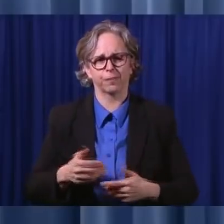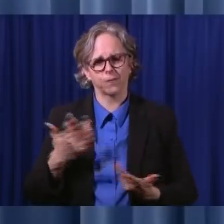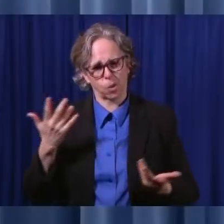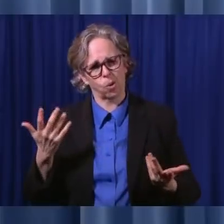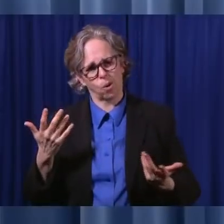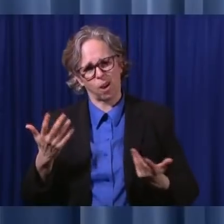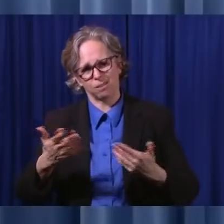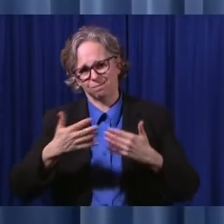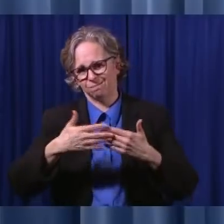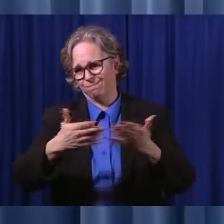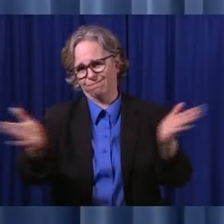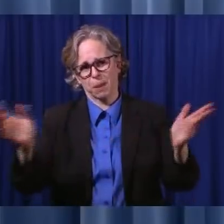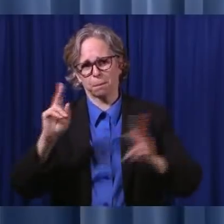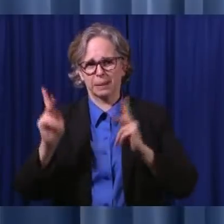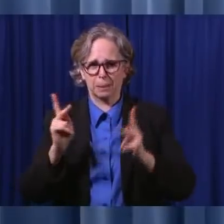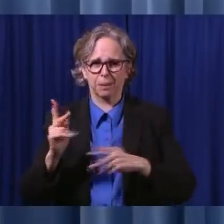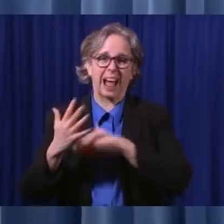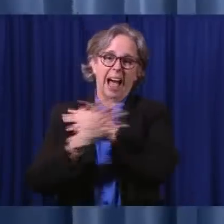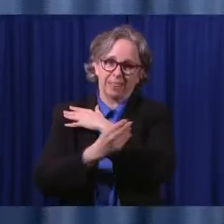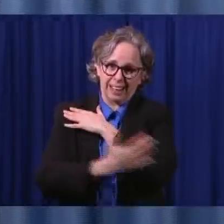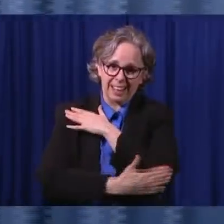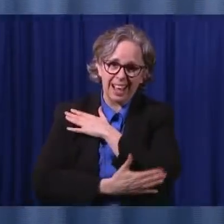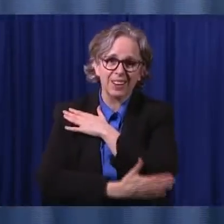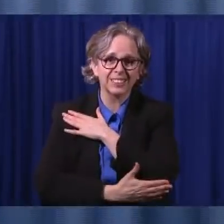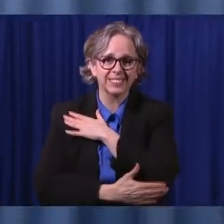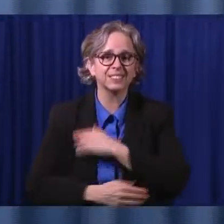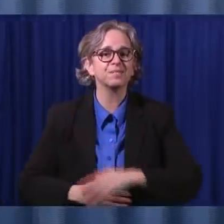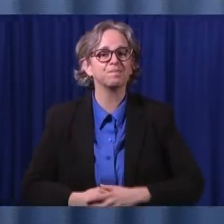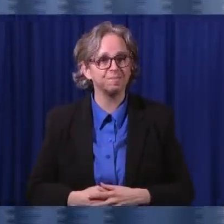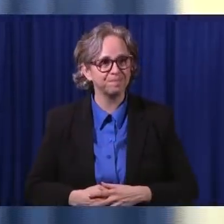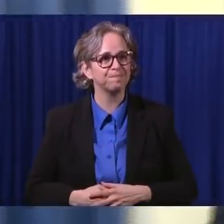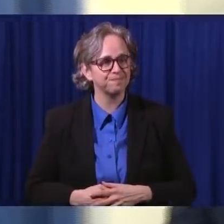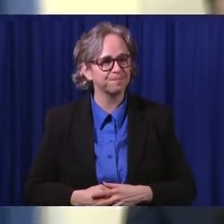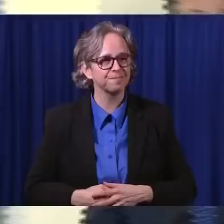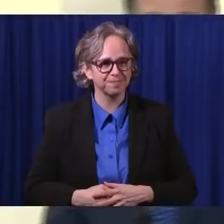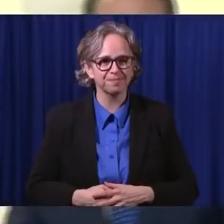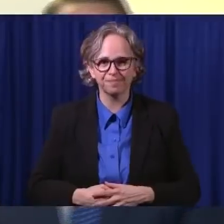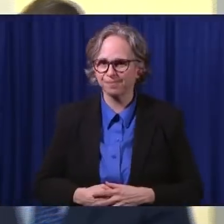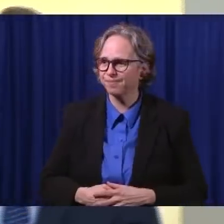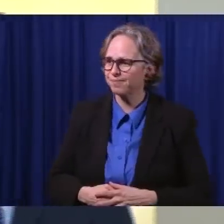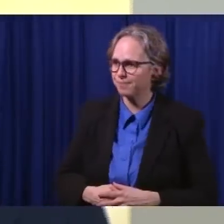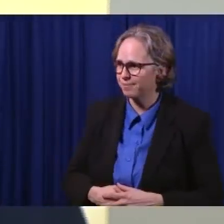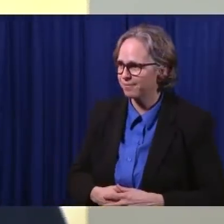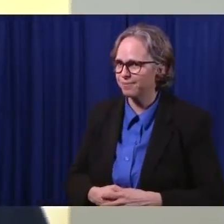HEART AND THE SOUL OF THE COUNTY FAIR AND THAT'S THE PART OF WHAT